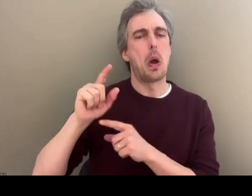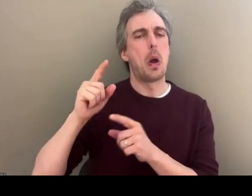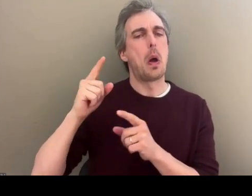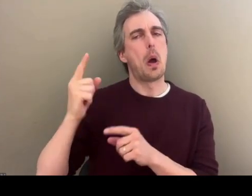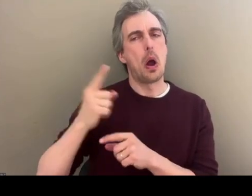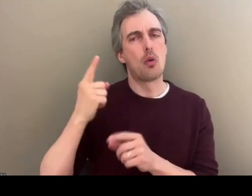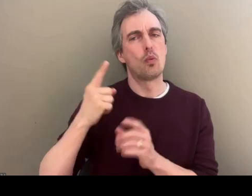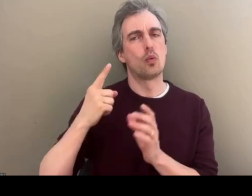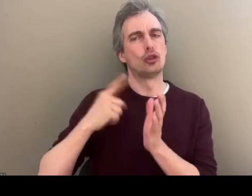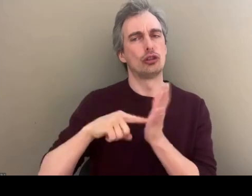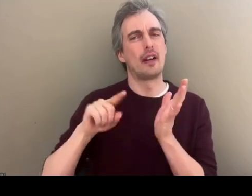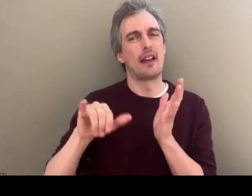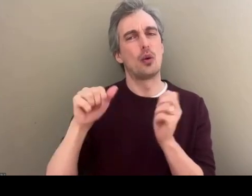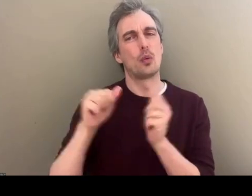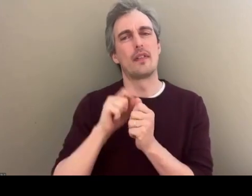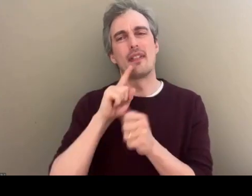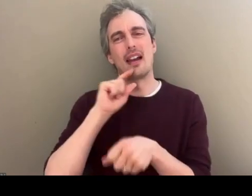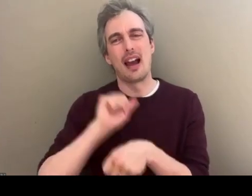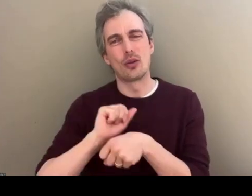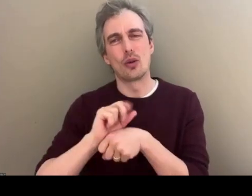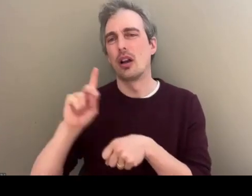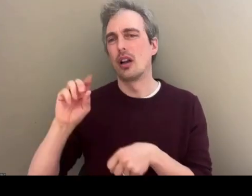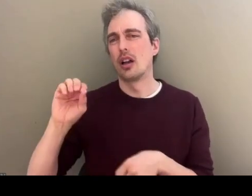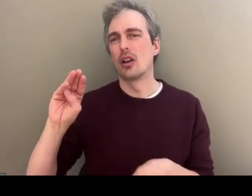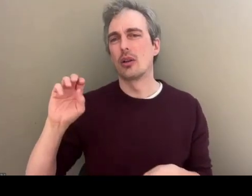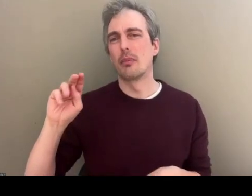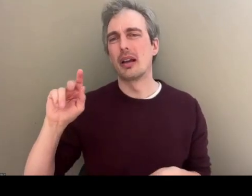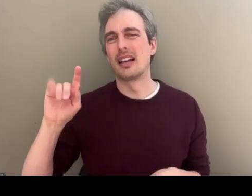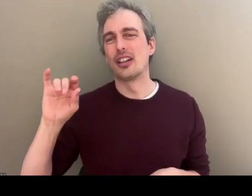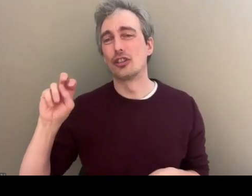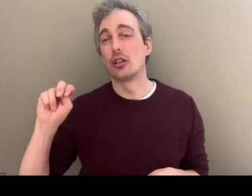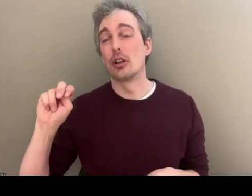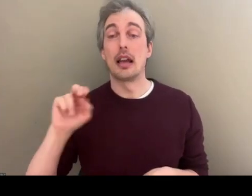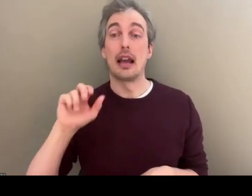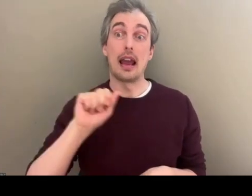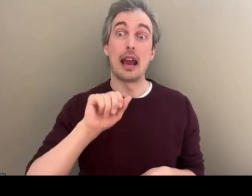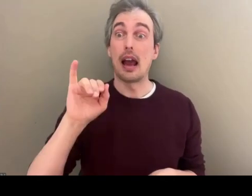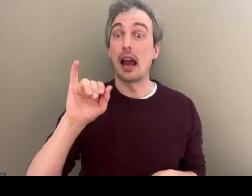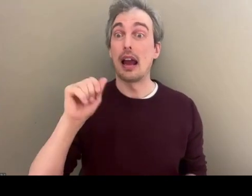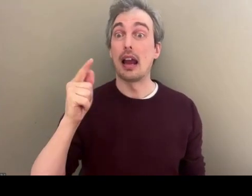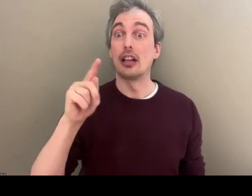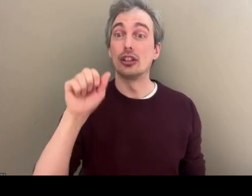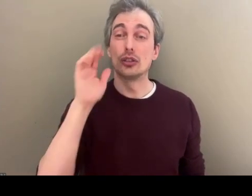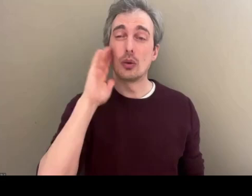AI agents like ChatGPT, they could give you almost immediate feedback for accessibility.